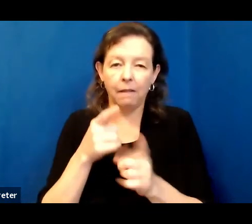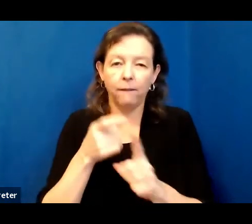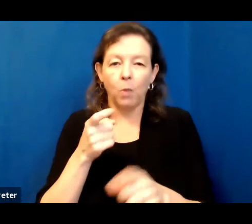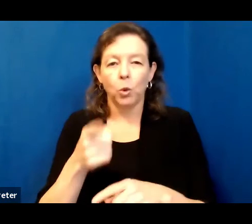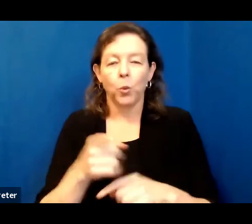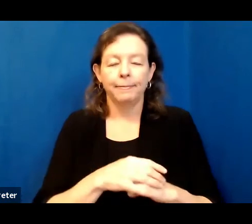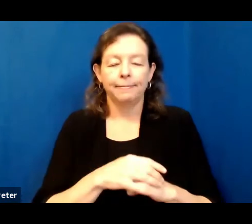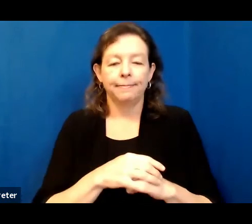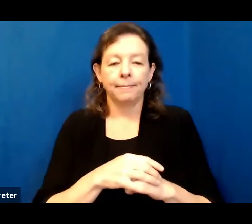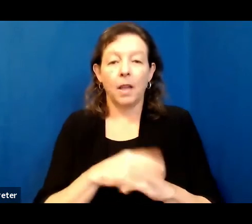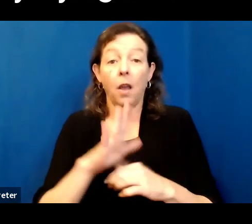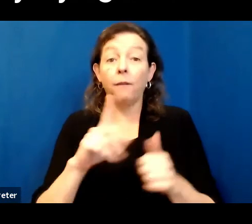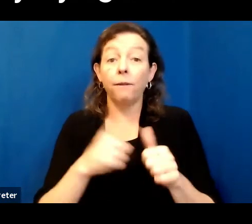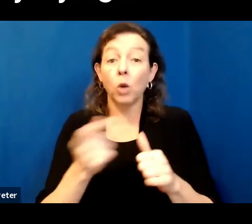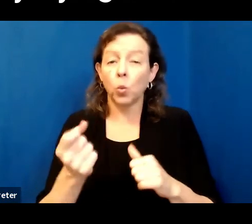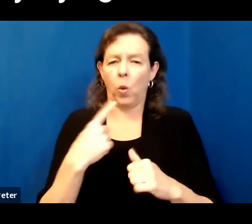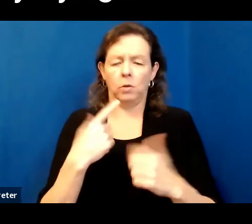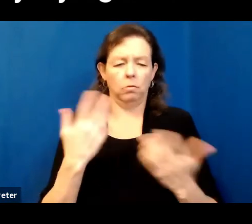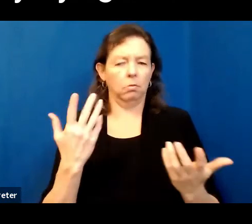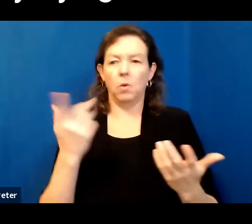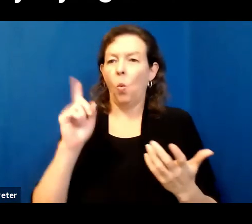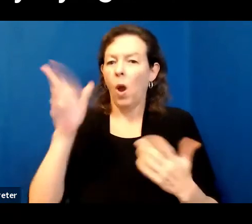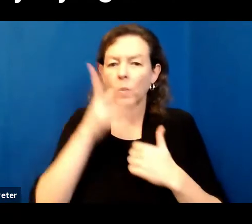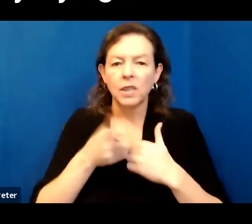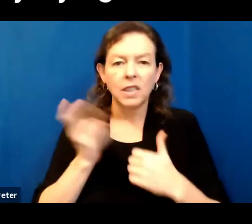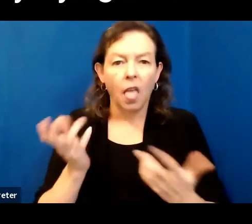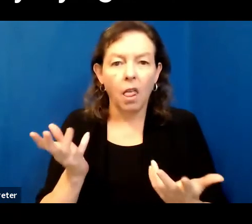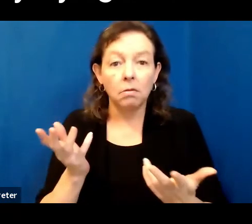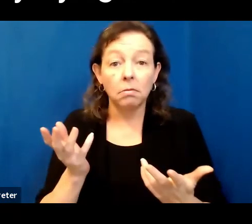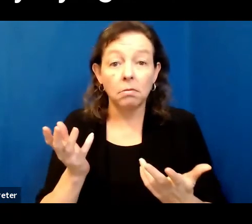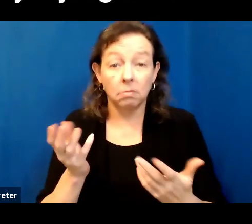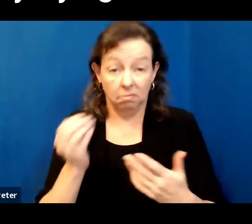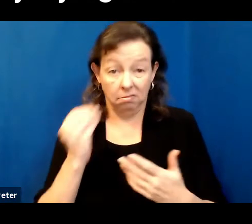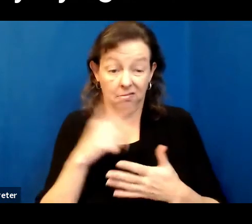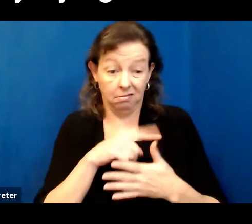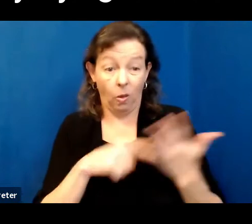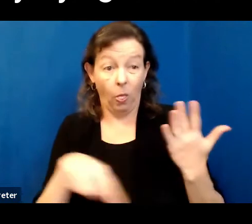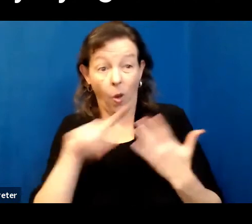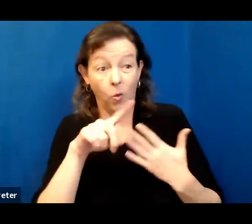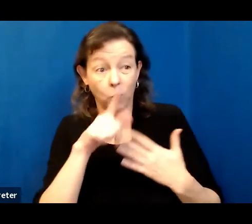So the first question is what are they stealing? These bad actors are looking for